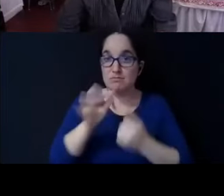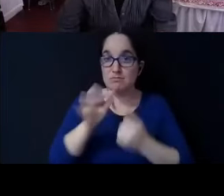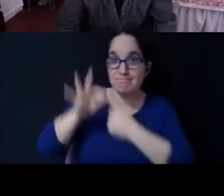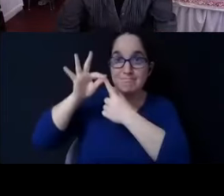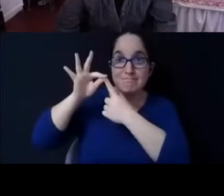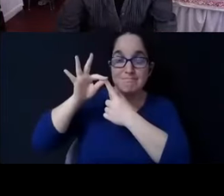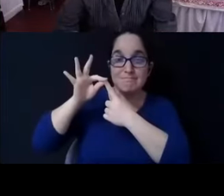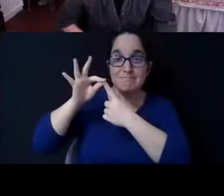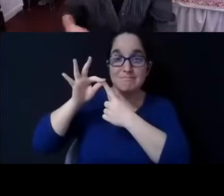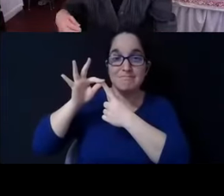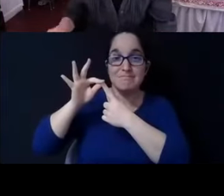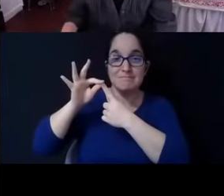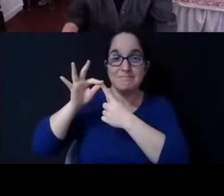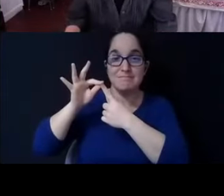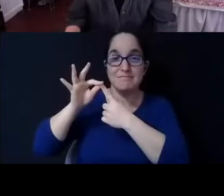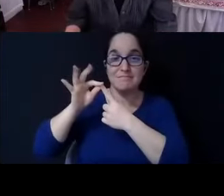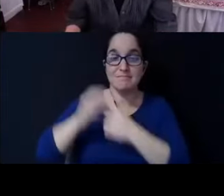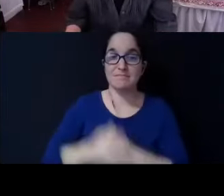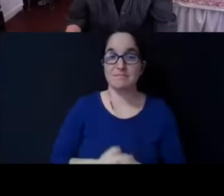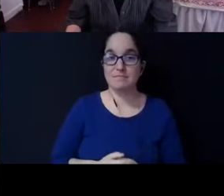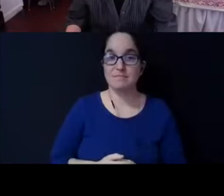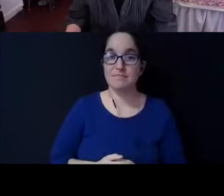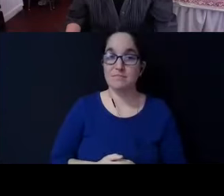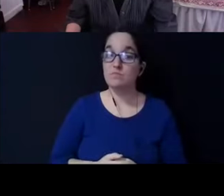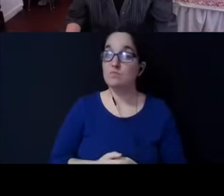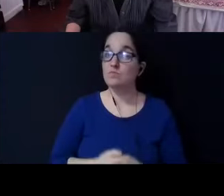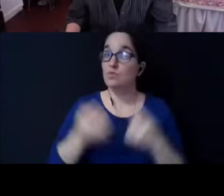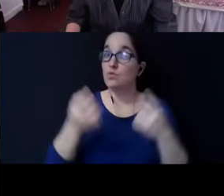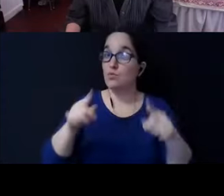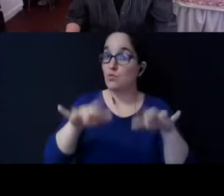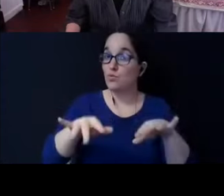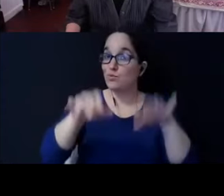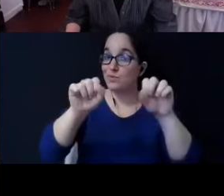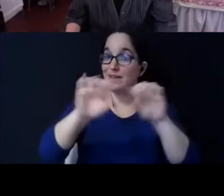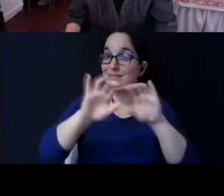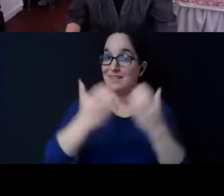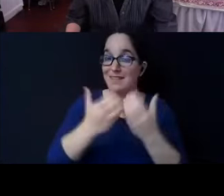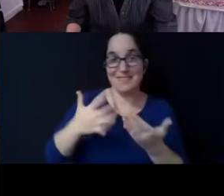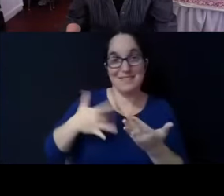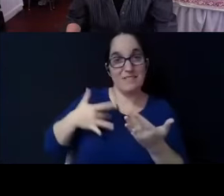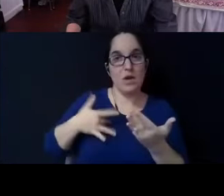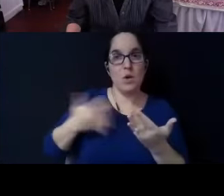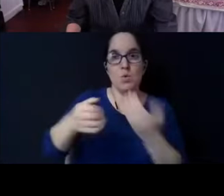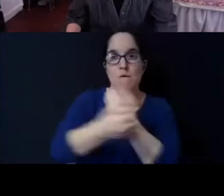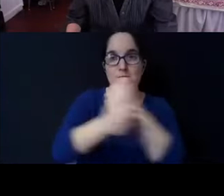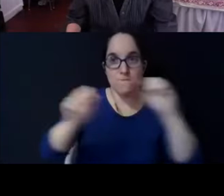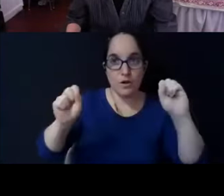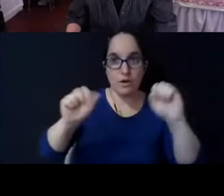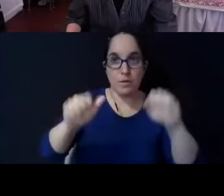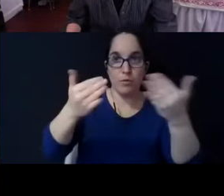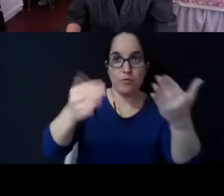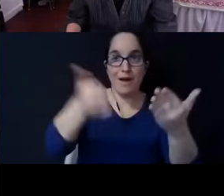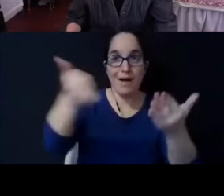so in that space the, the freedom that we were able to give to students, I think that something